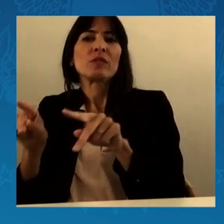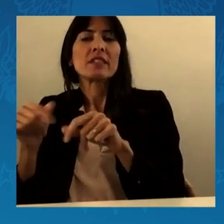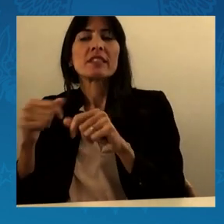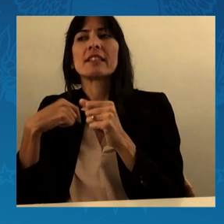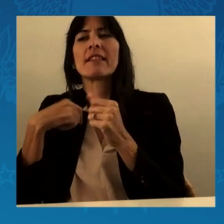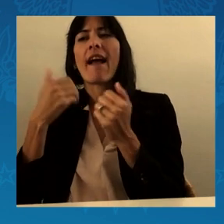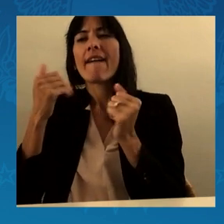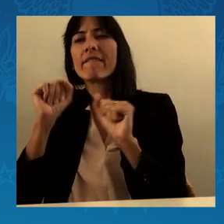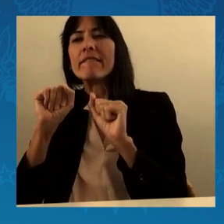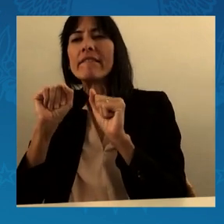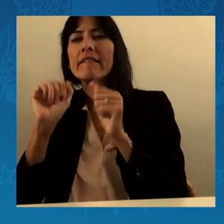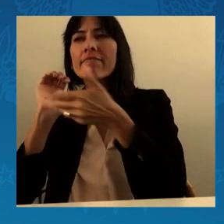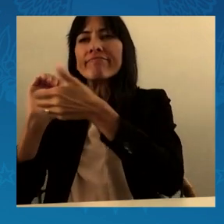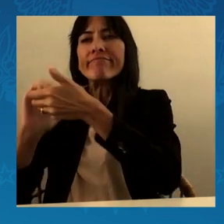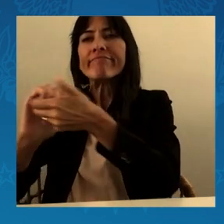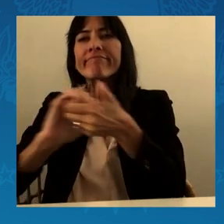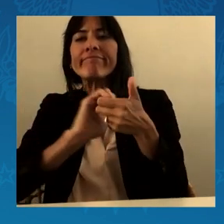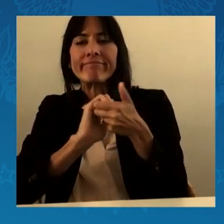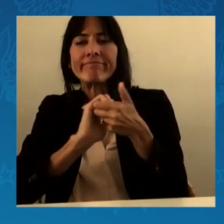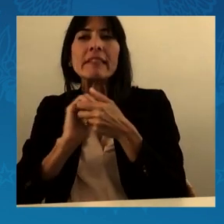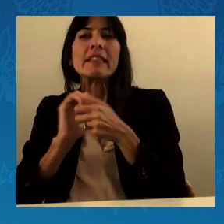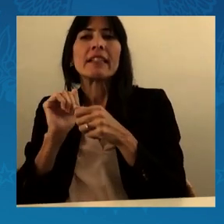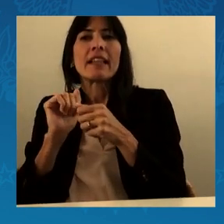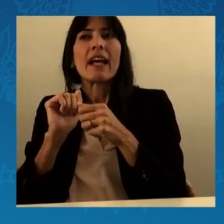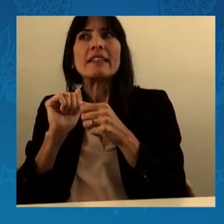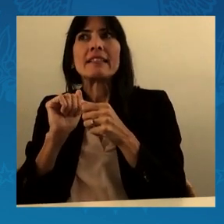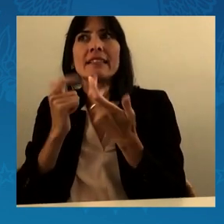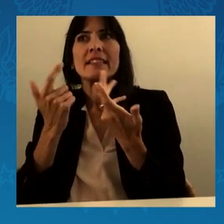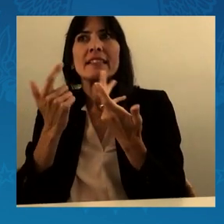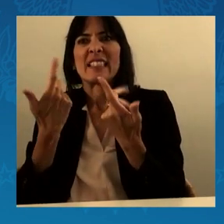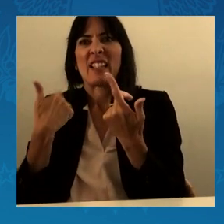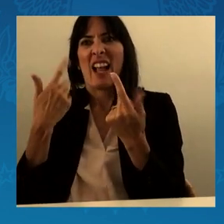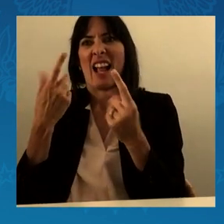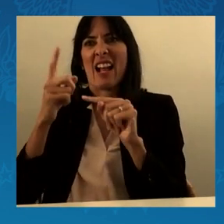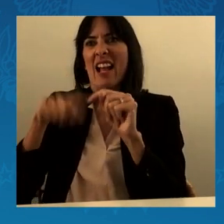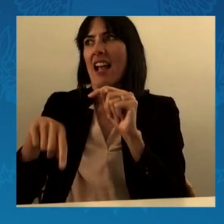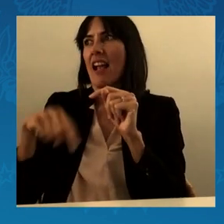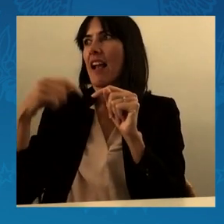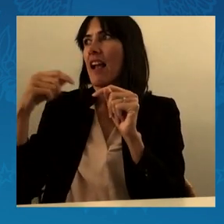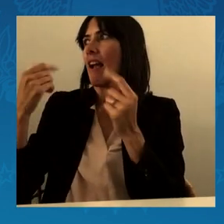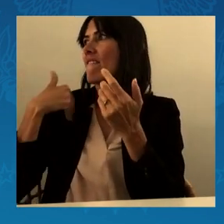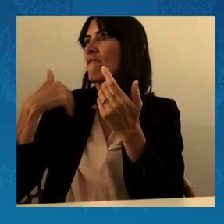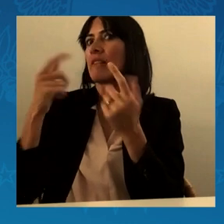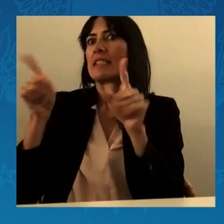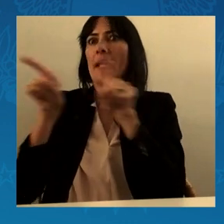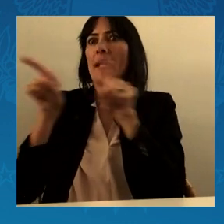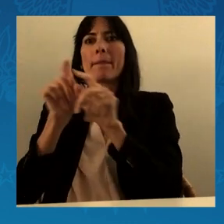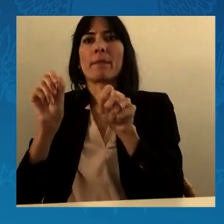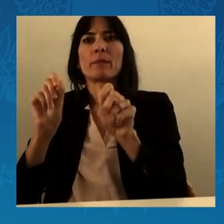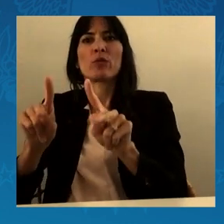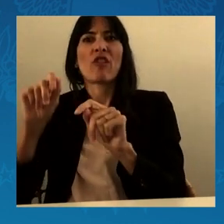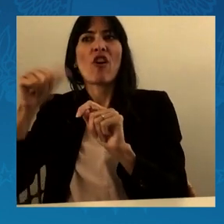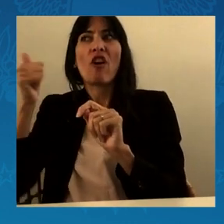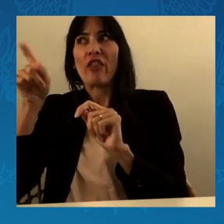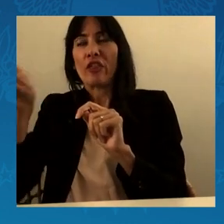the things know that you can't find anywhere else. The Vice President: Oh, that's special. Male Speaker: And then my third reason is just the quality,